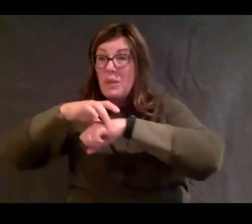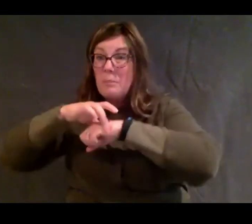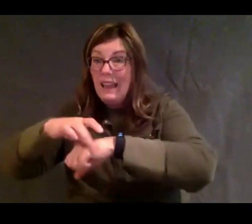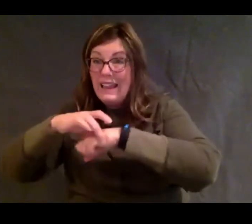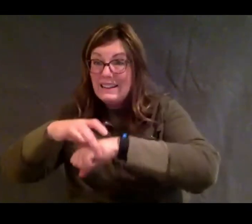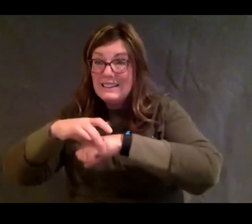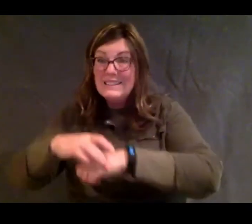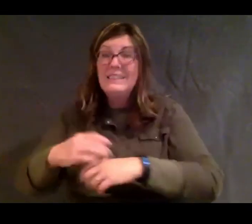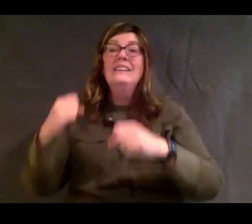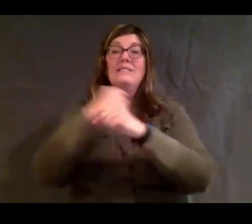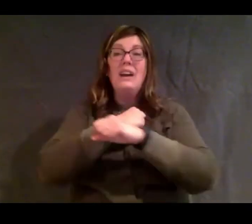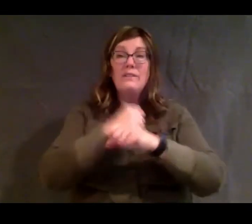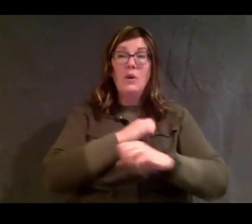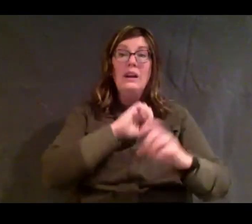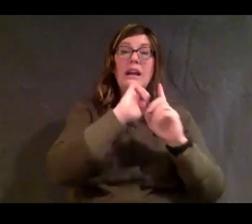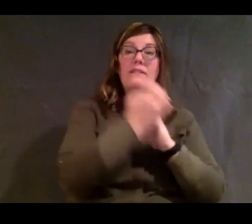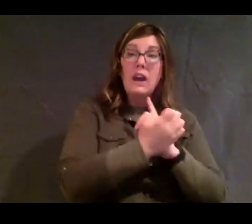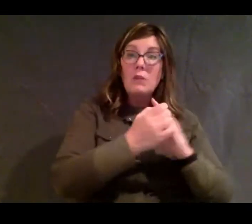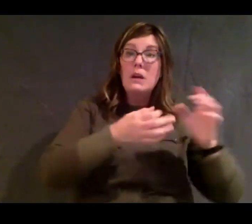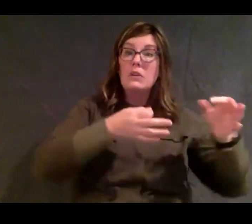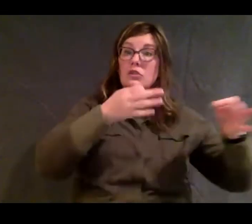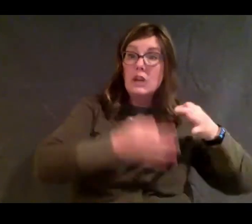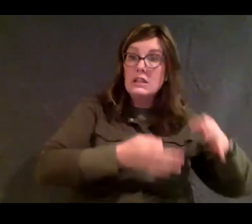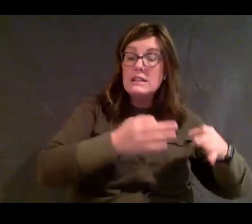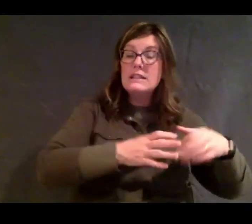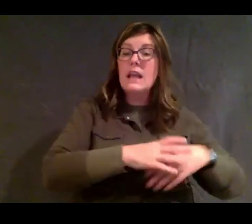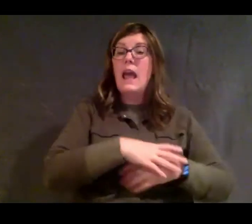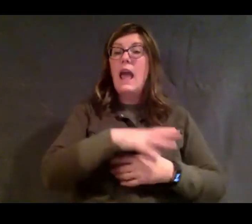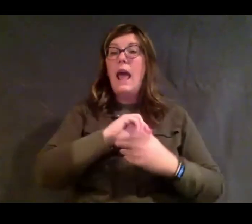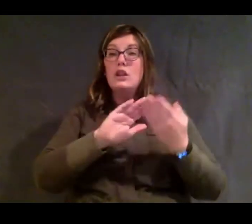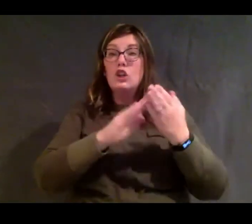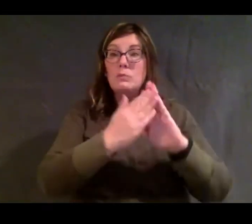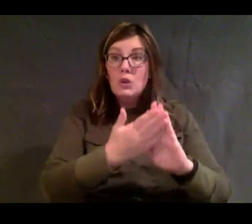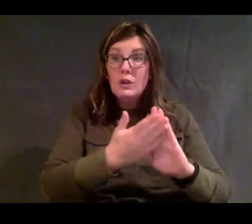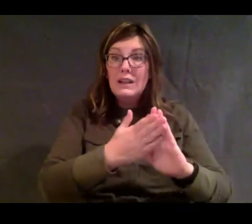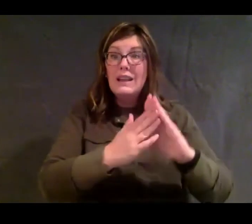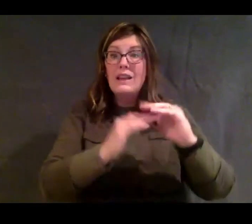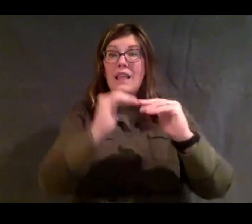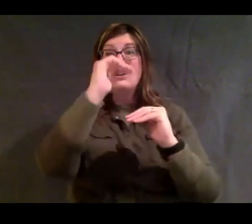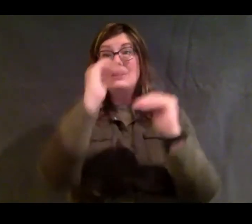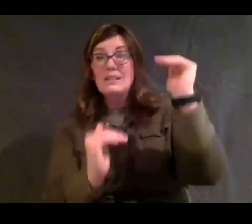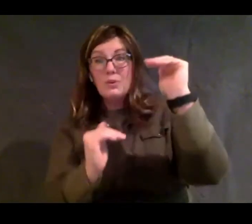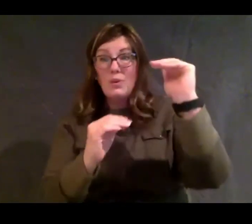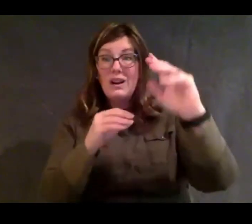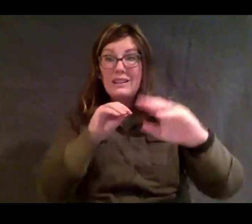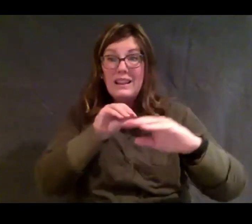justice and ensuring that the communities that are disproportionately impacted by pollution actually